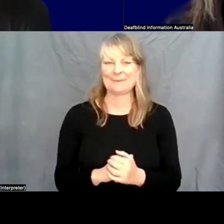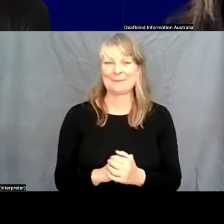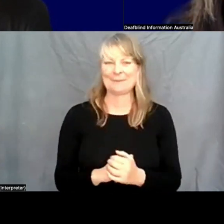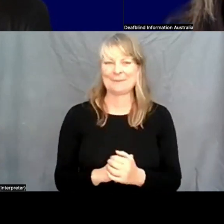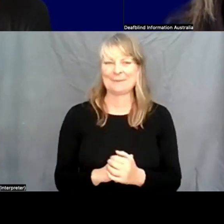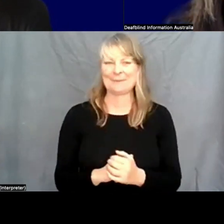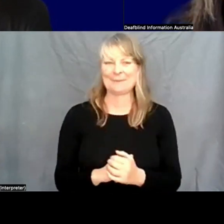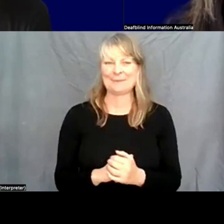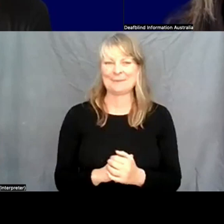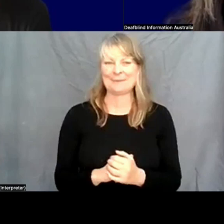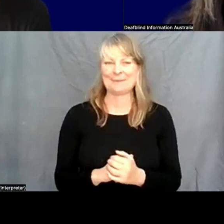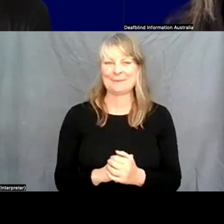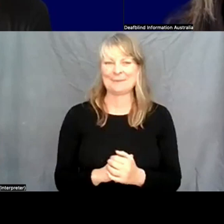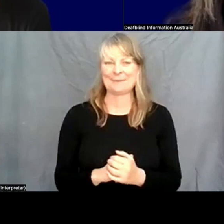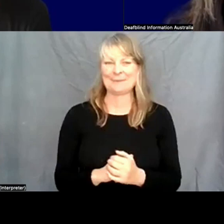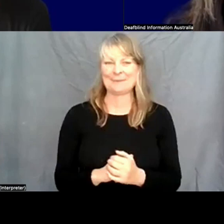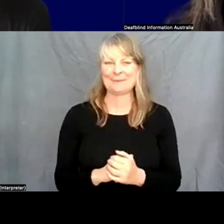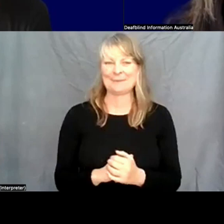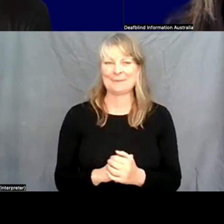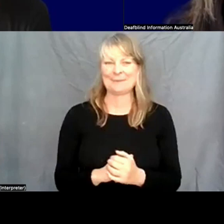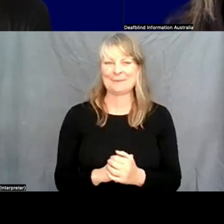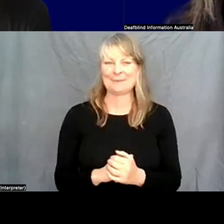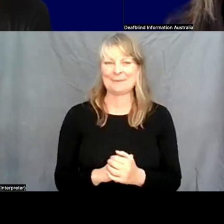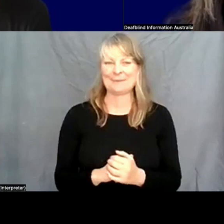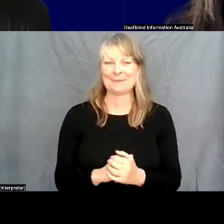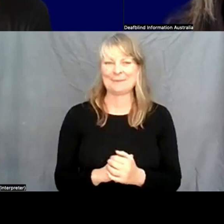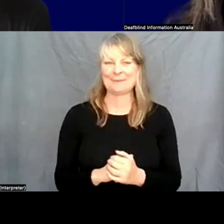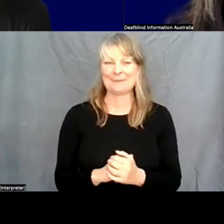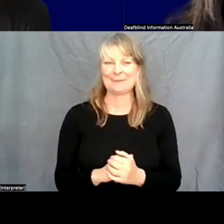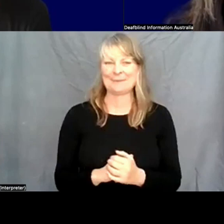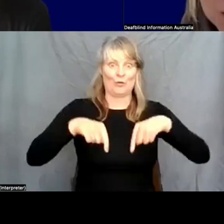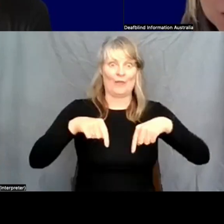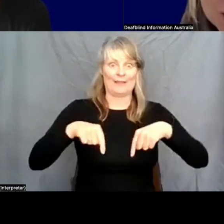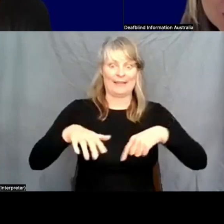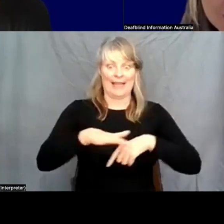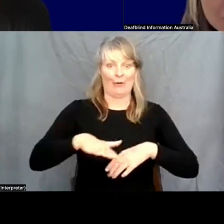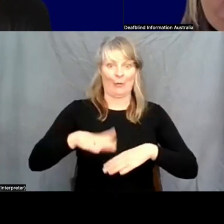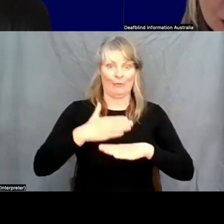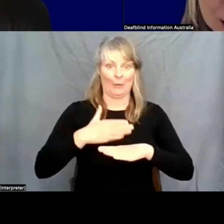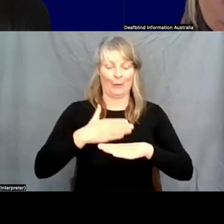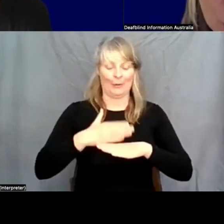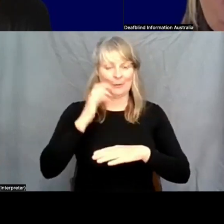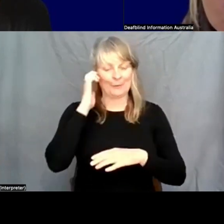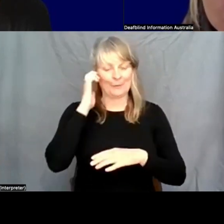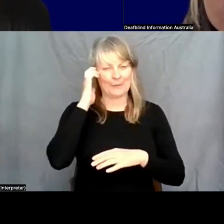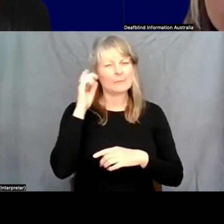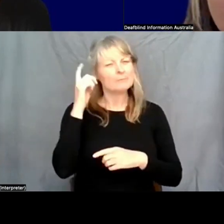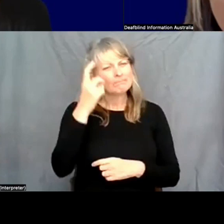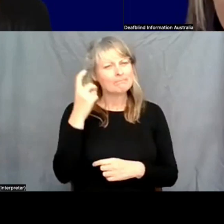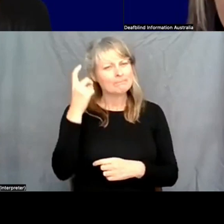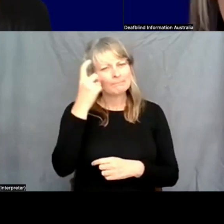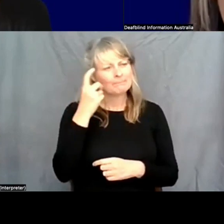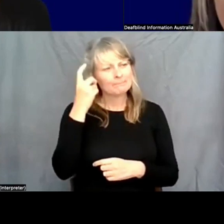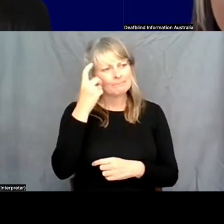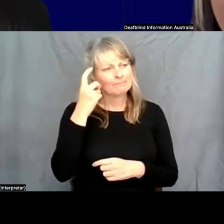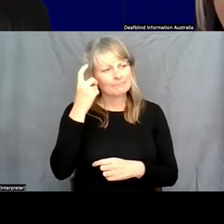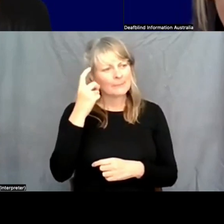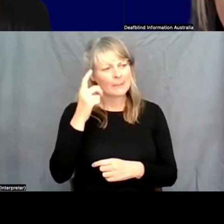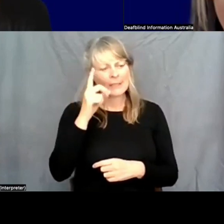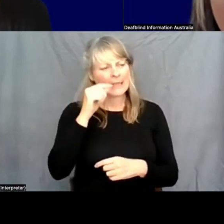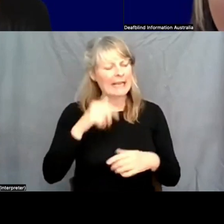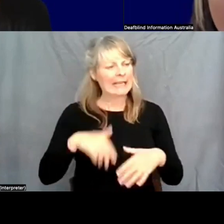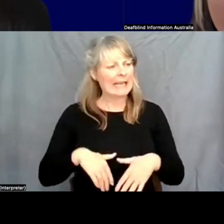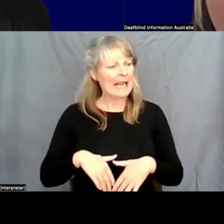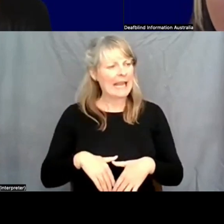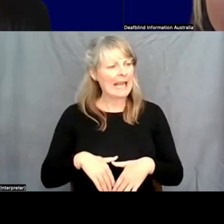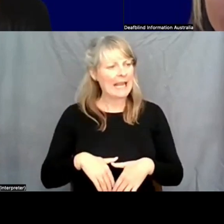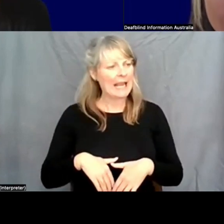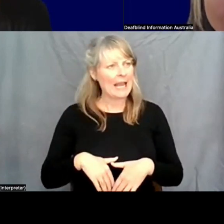Hi Steve I am new to this sector. Just wondering if any person can be learning